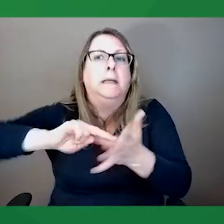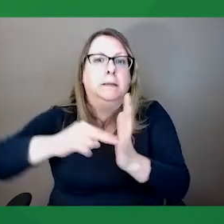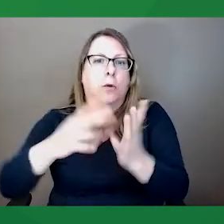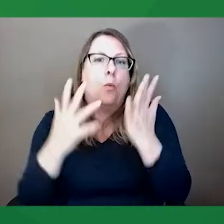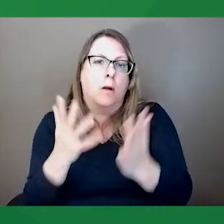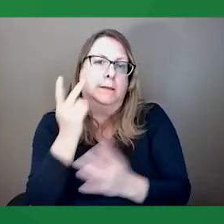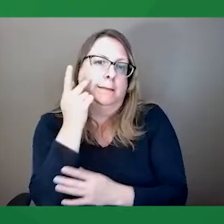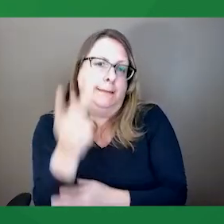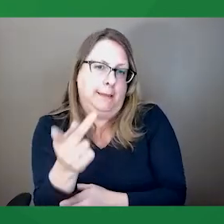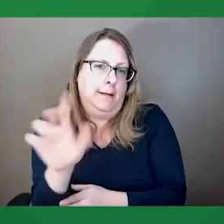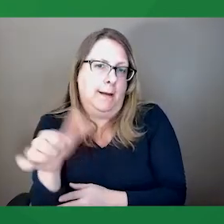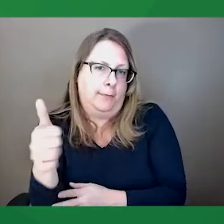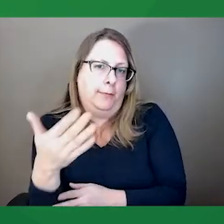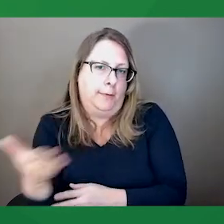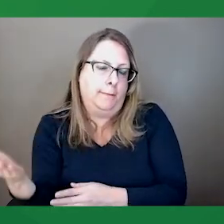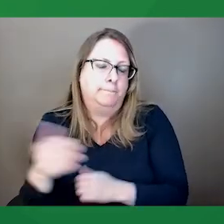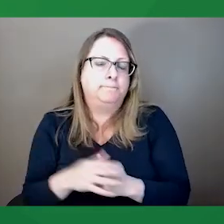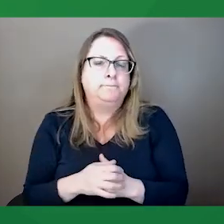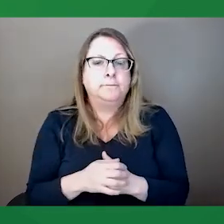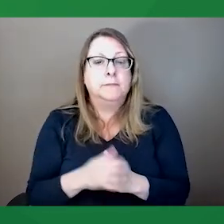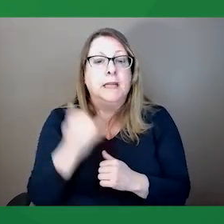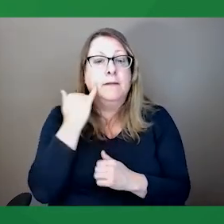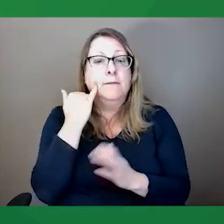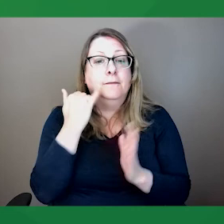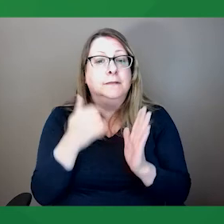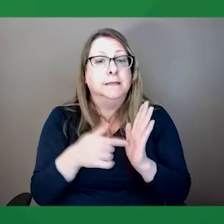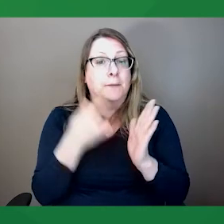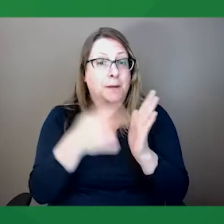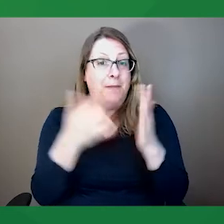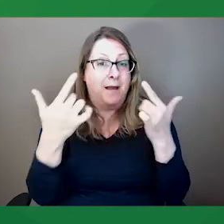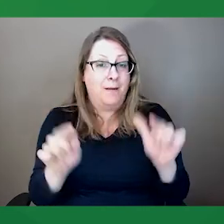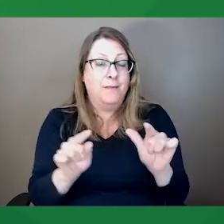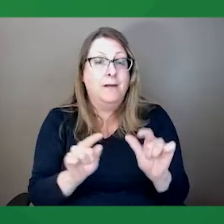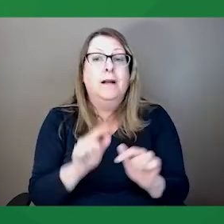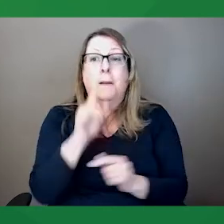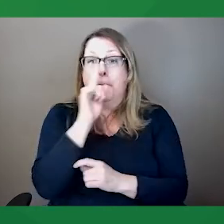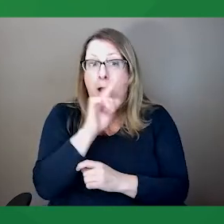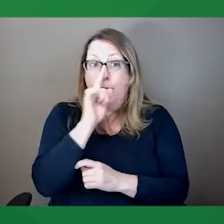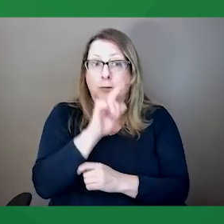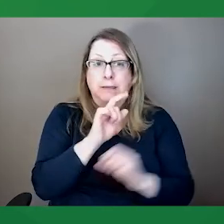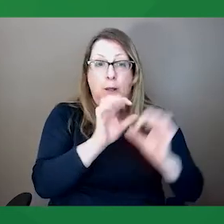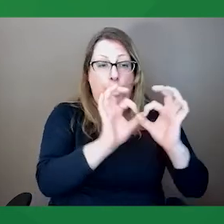So the same that I just described happens with the colors. When you navigate with your mouse through the colors,